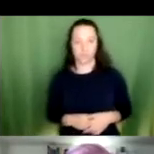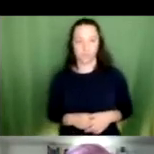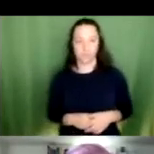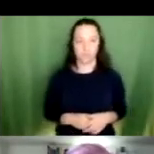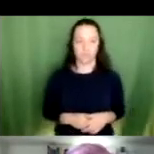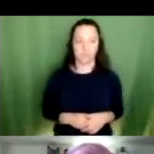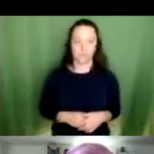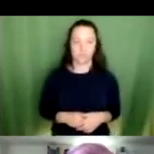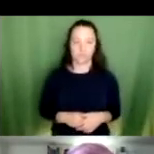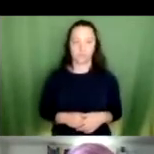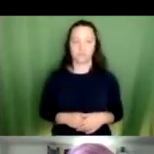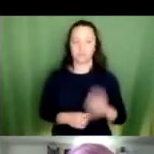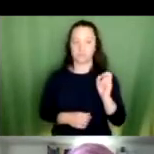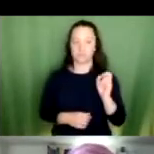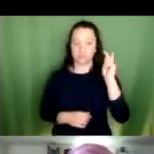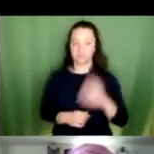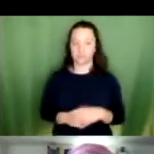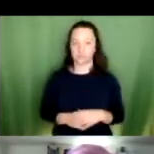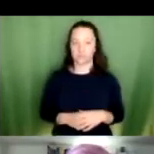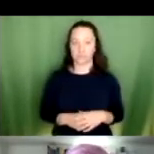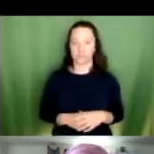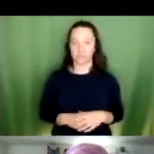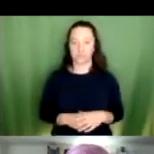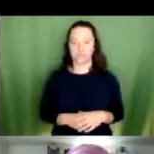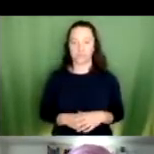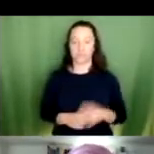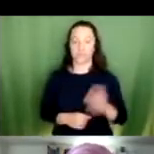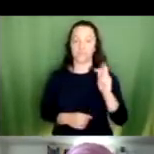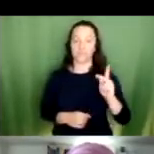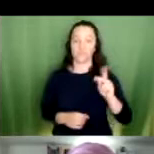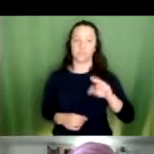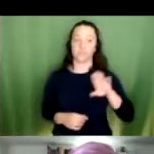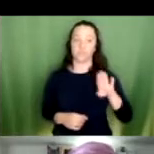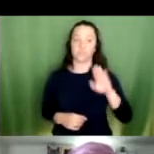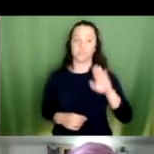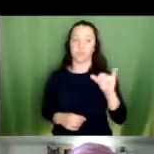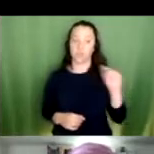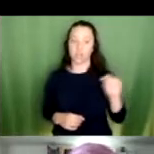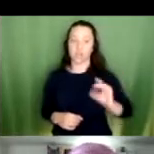Thank you. So at Bellevue Youth Theater, our casting policy has always been everybody gets